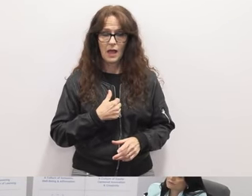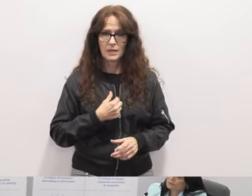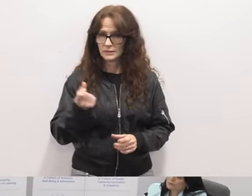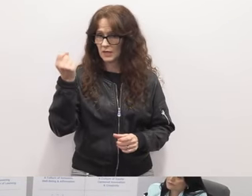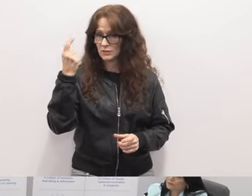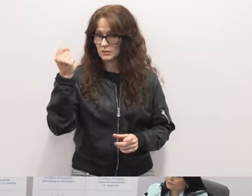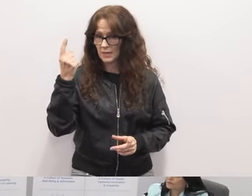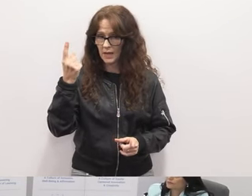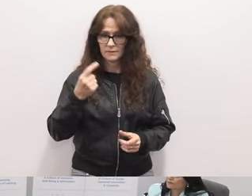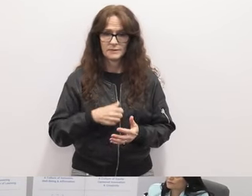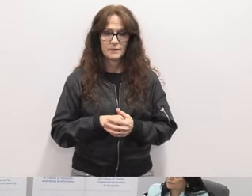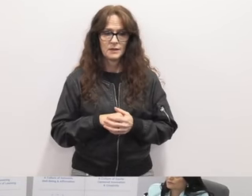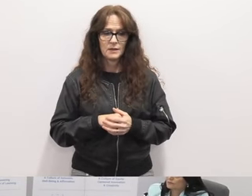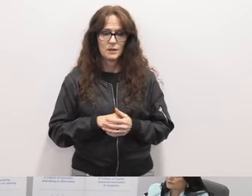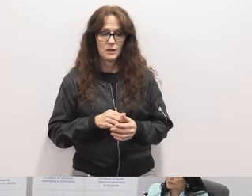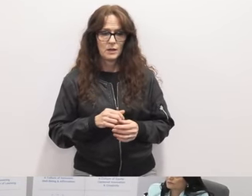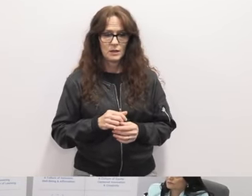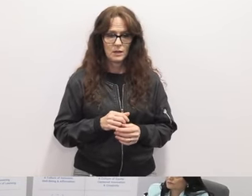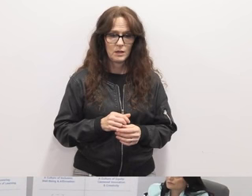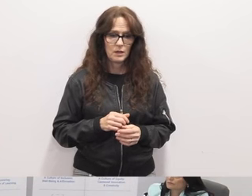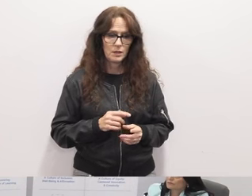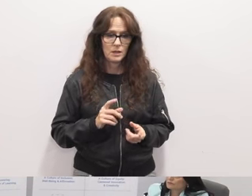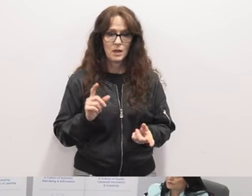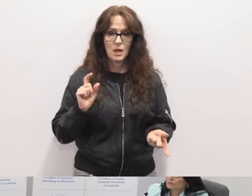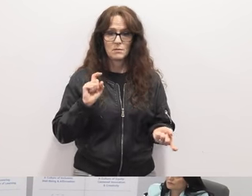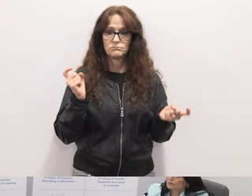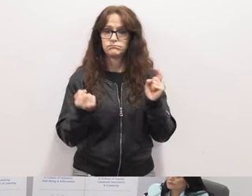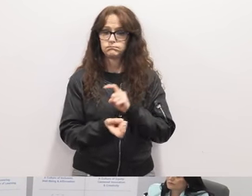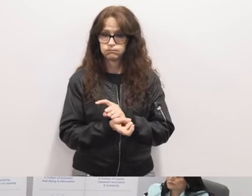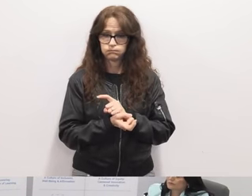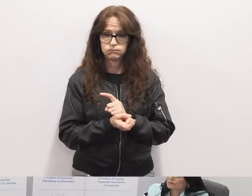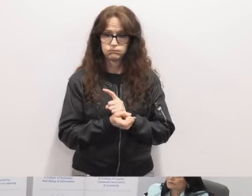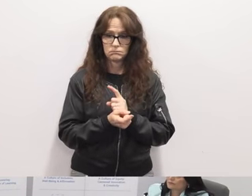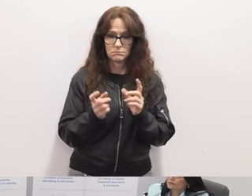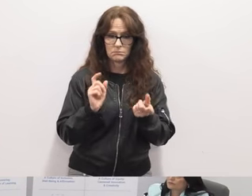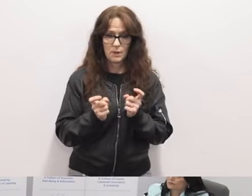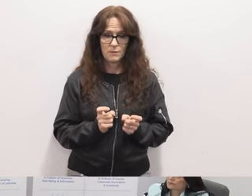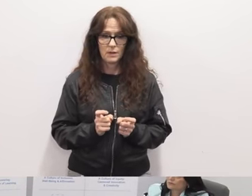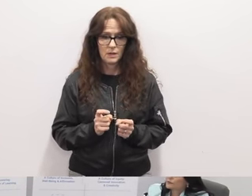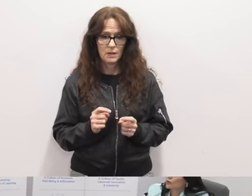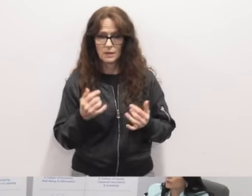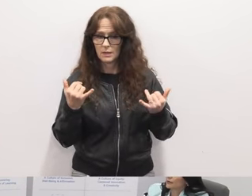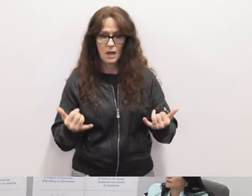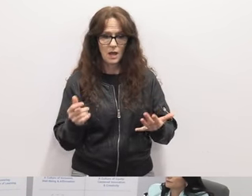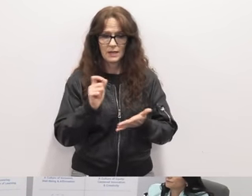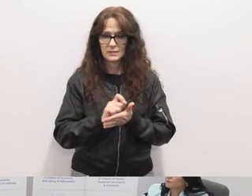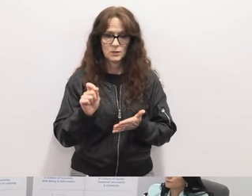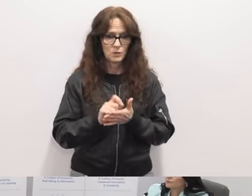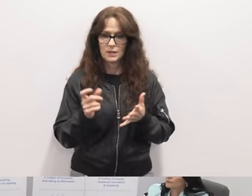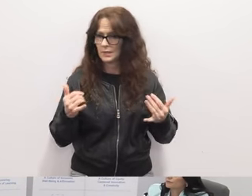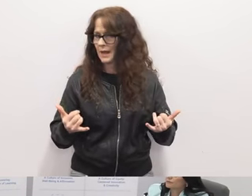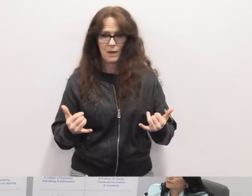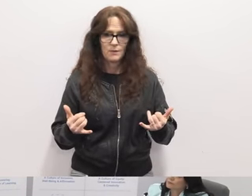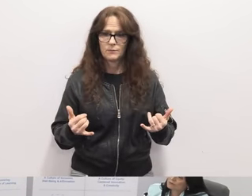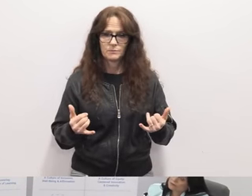we're talking about considerable modification to goal four, right? Correct. Not as it's currently written, correct? Yeah.